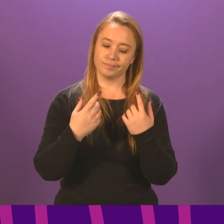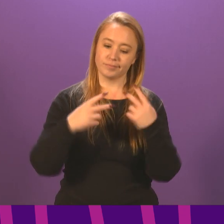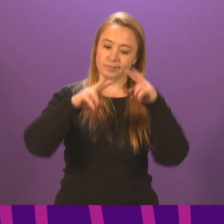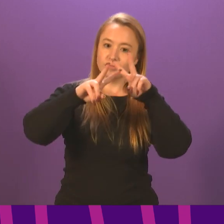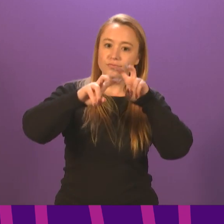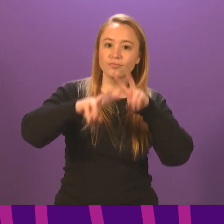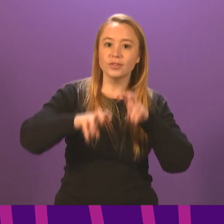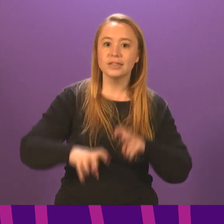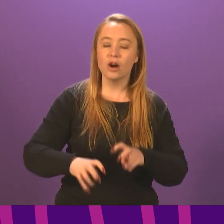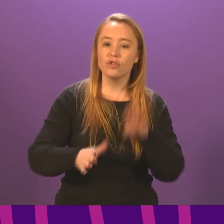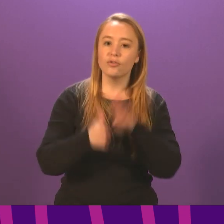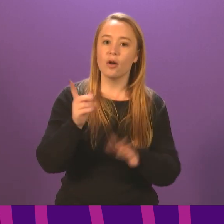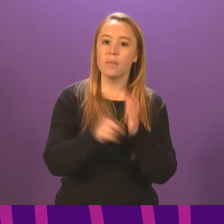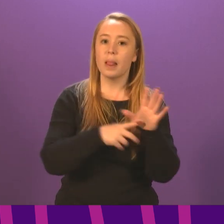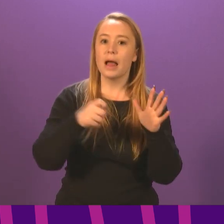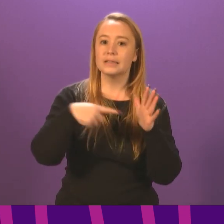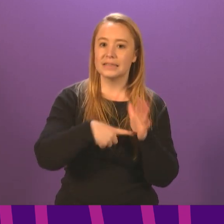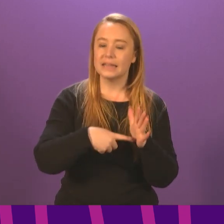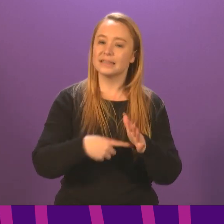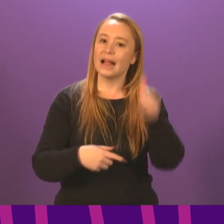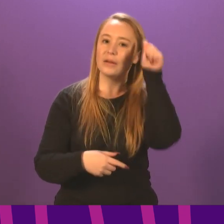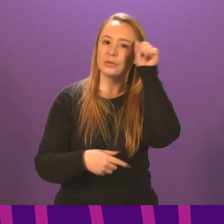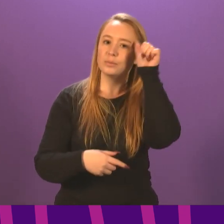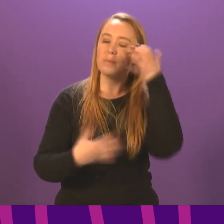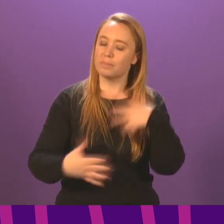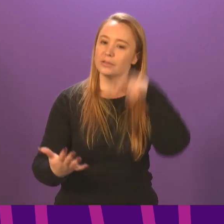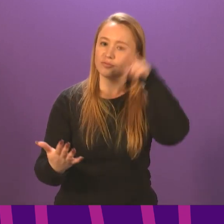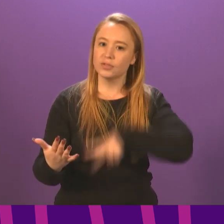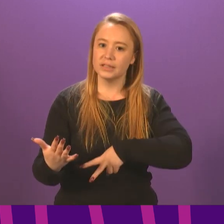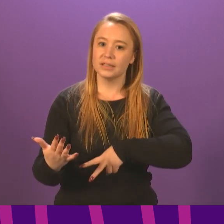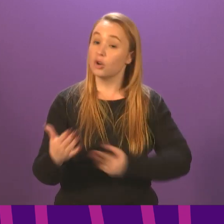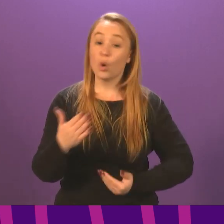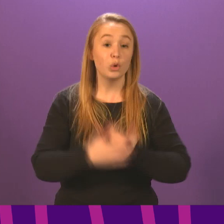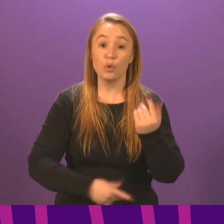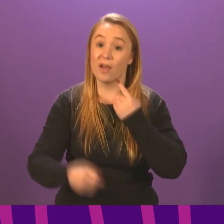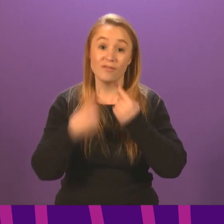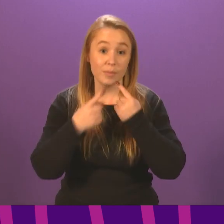that was published in The Lancet. Those findings are not new. We have been aware for most of